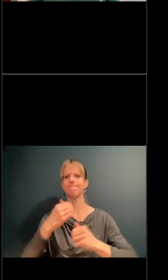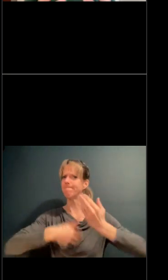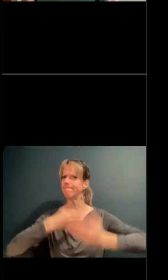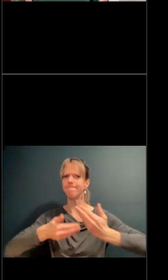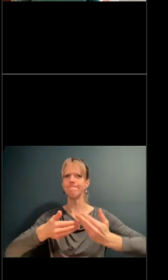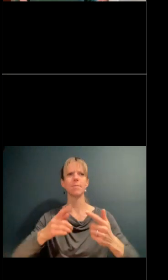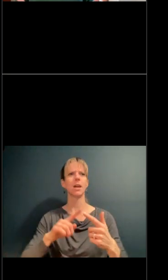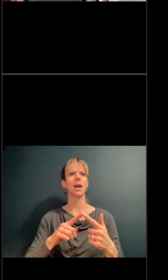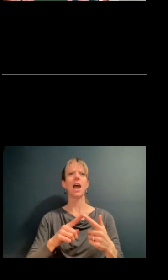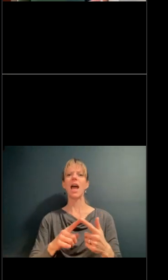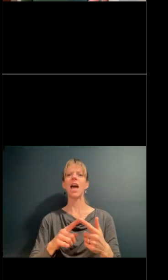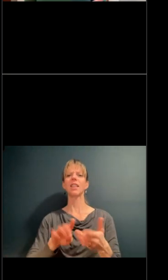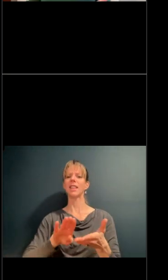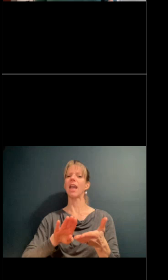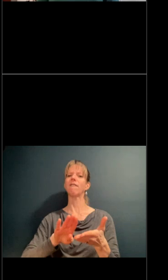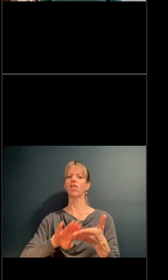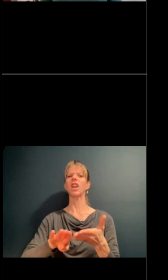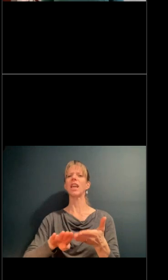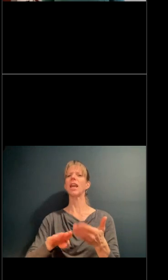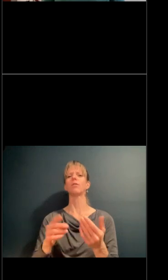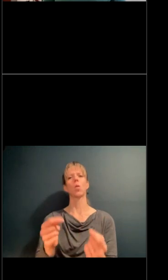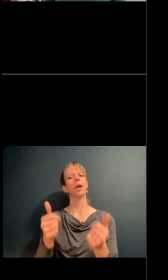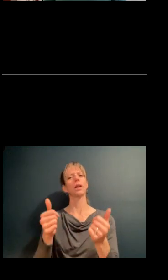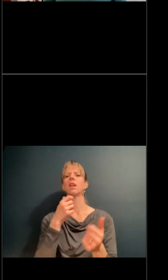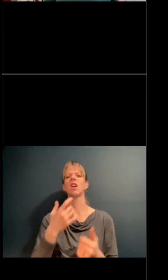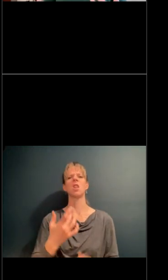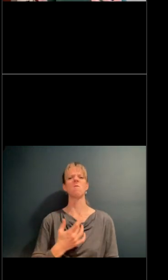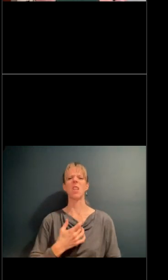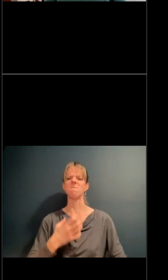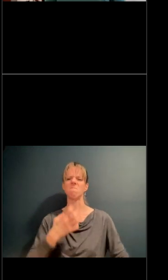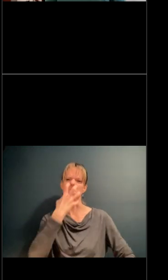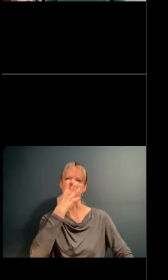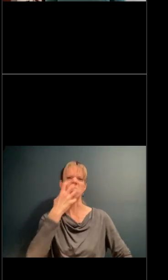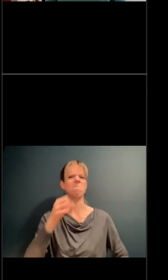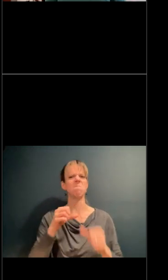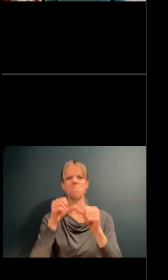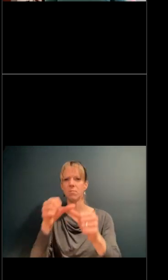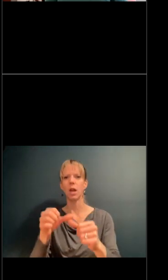Can we find a place for these kinds of strengths in our schools and throughout our communities?